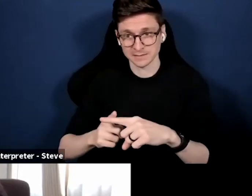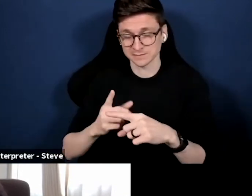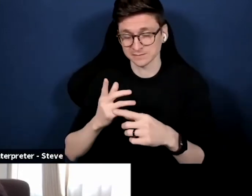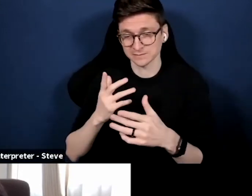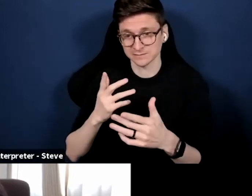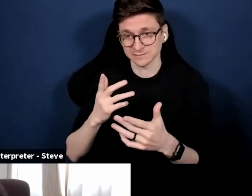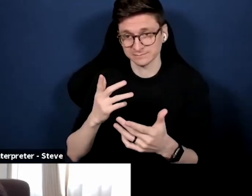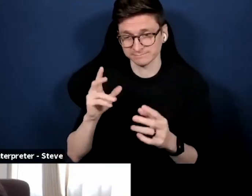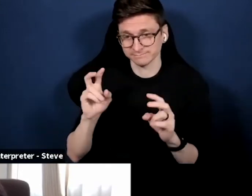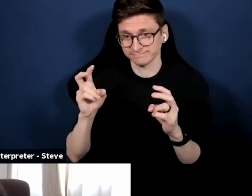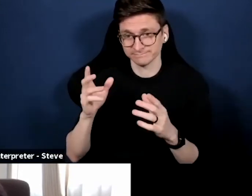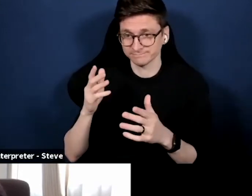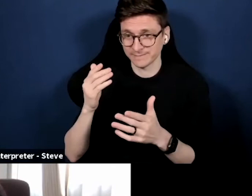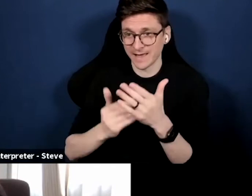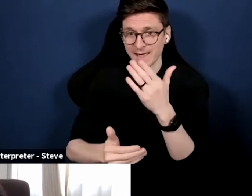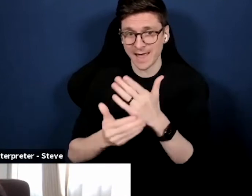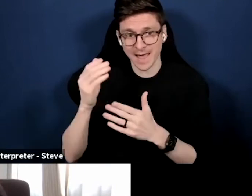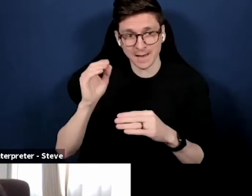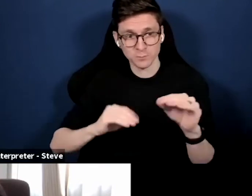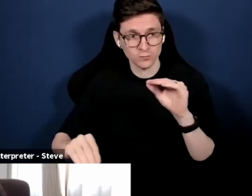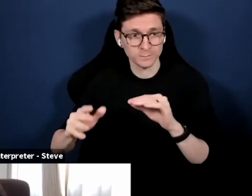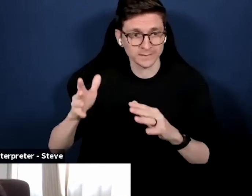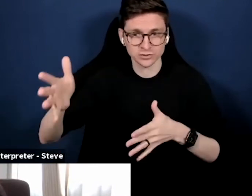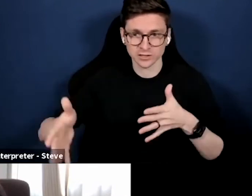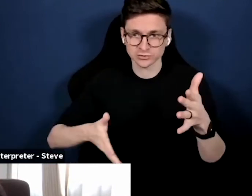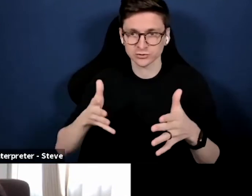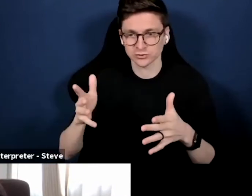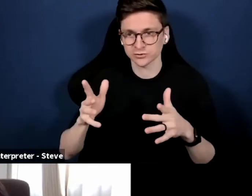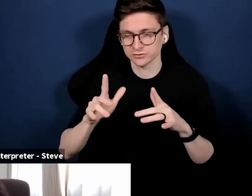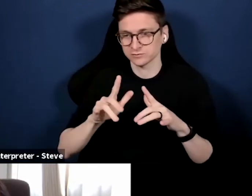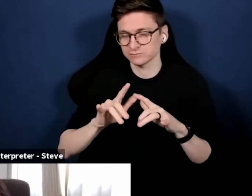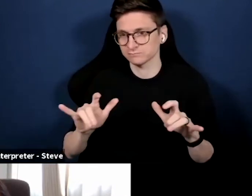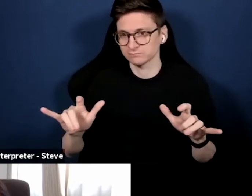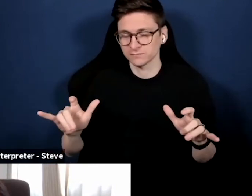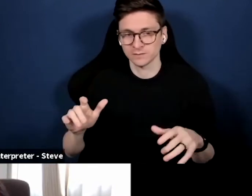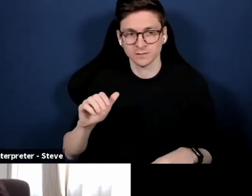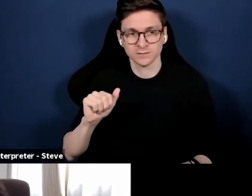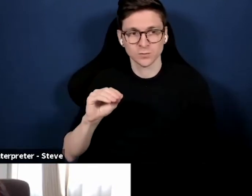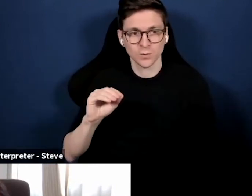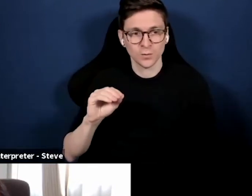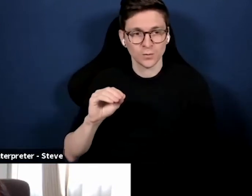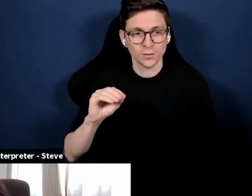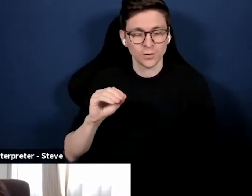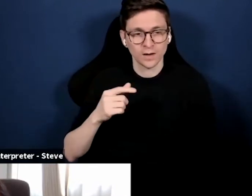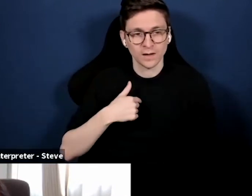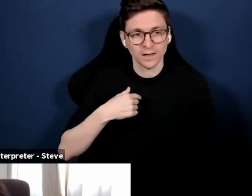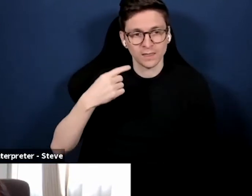you know hand movements and so forth and so i think that for for things like sign language